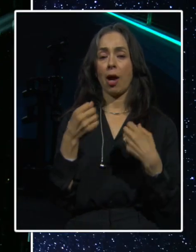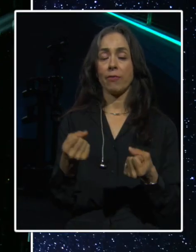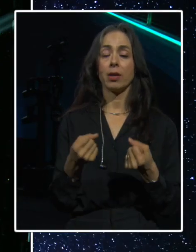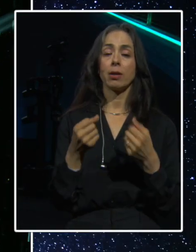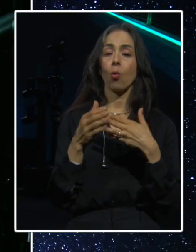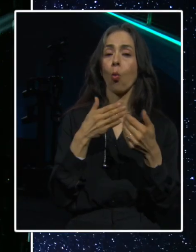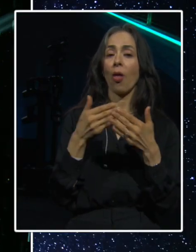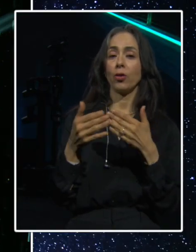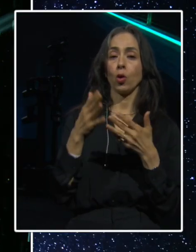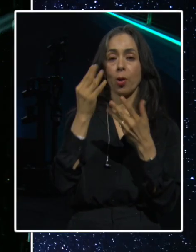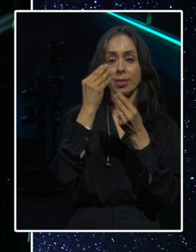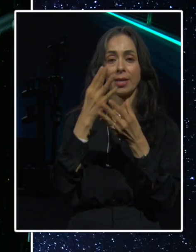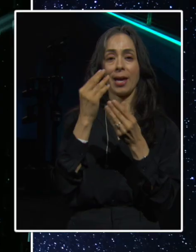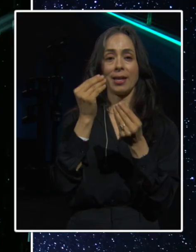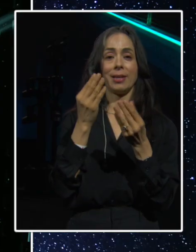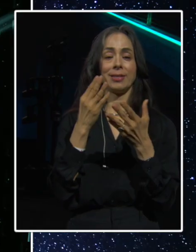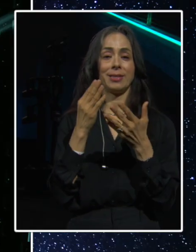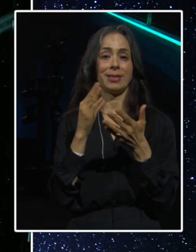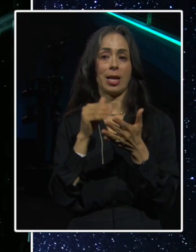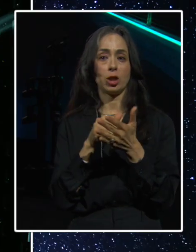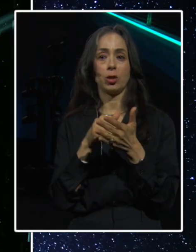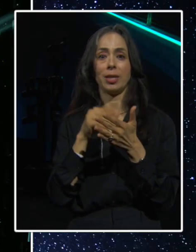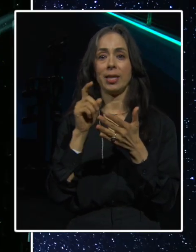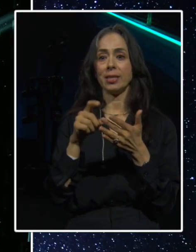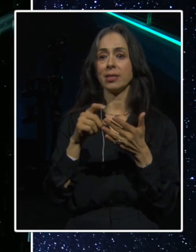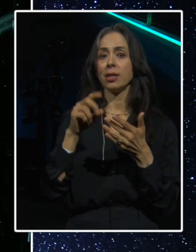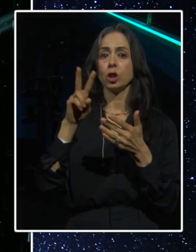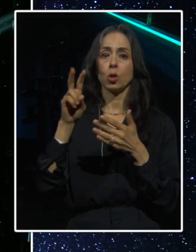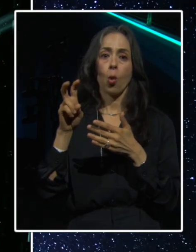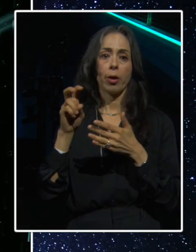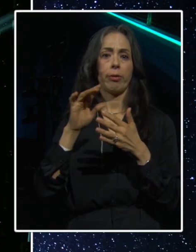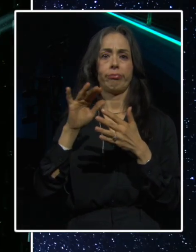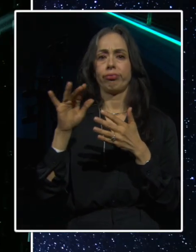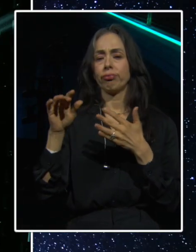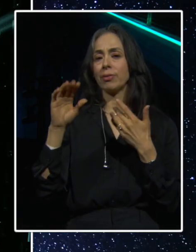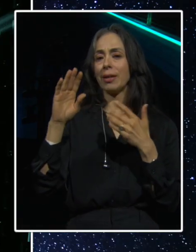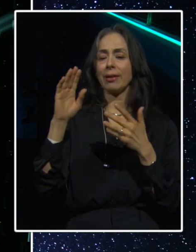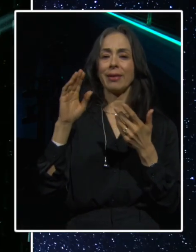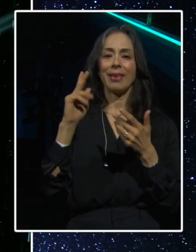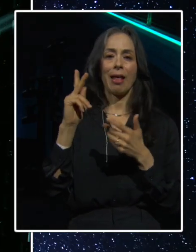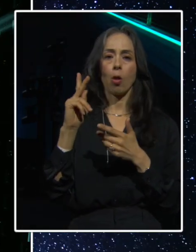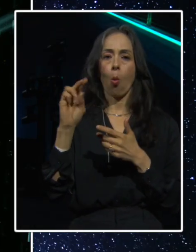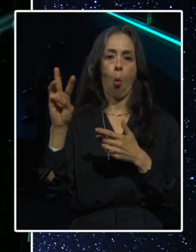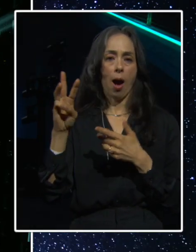Whether your data center demands 10 kilowatts per rack, 200 kilowatts, or beyond,